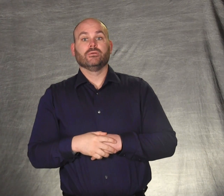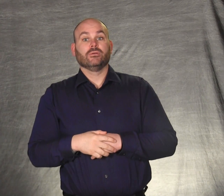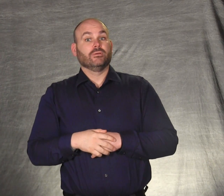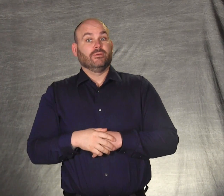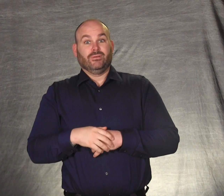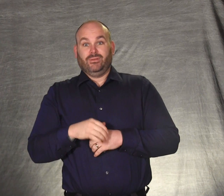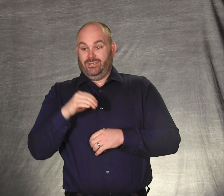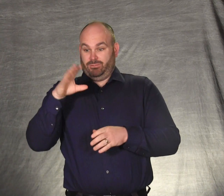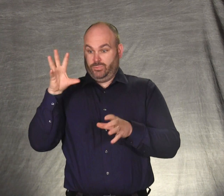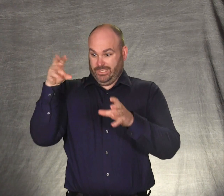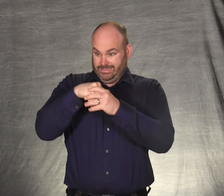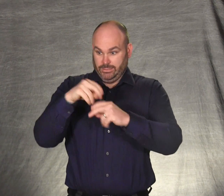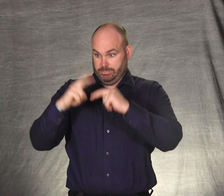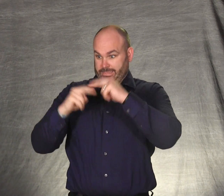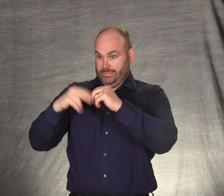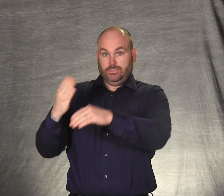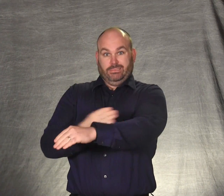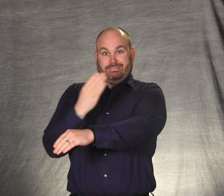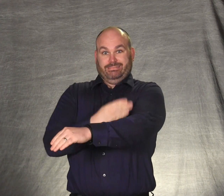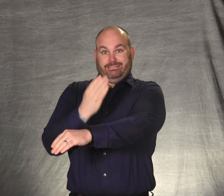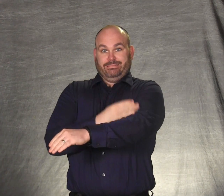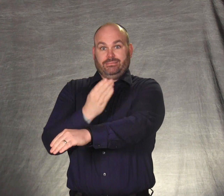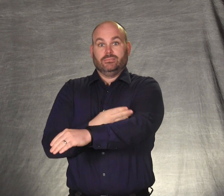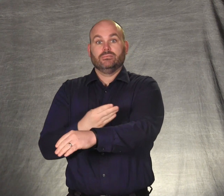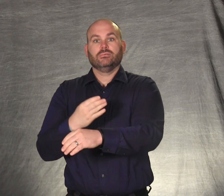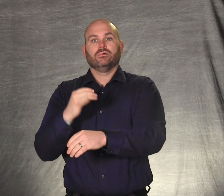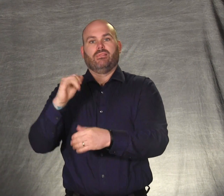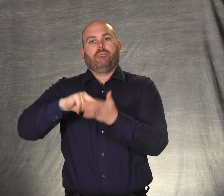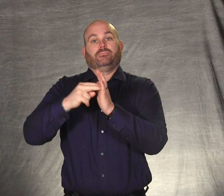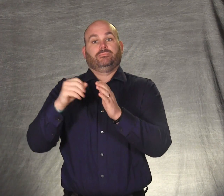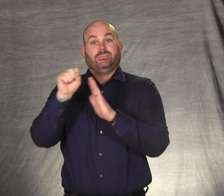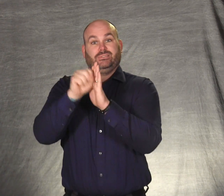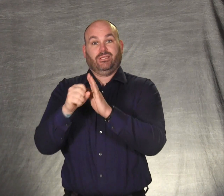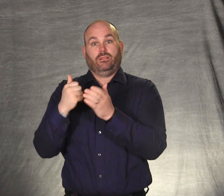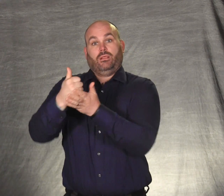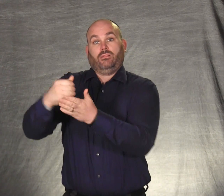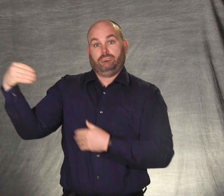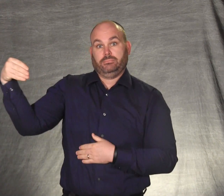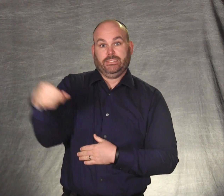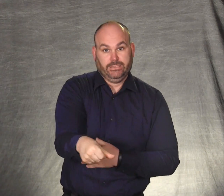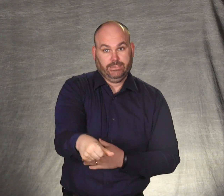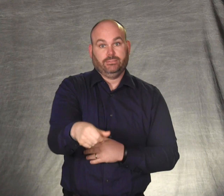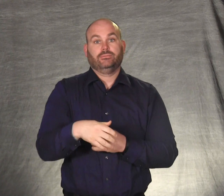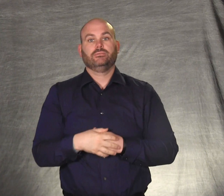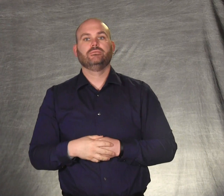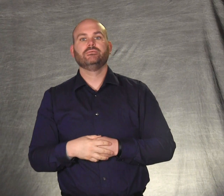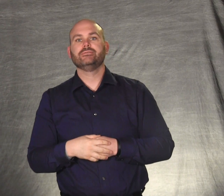in construction projects that the state helps pay for.